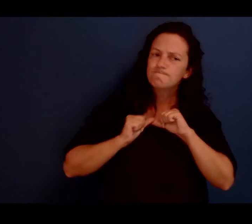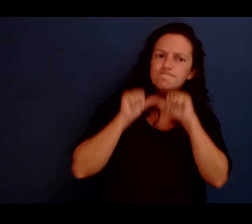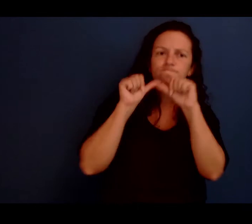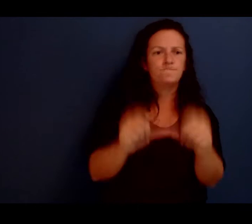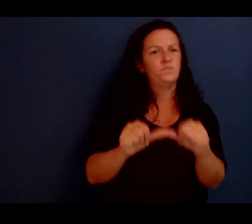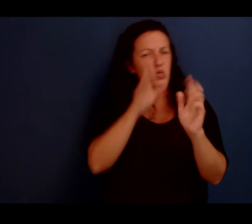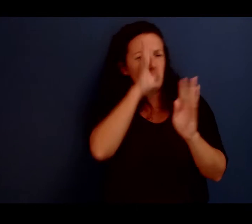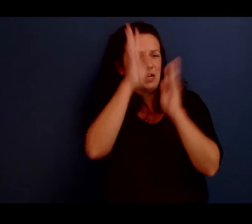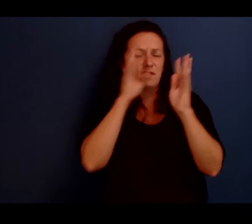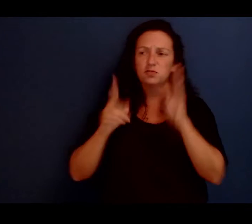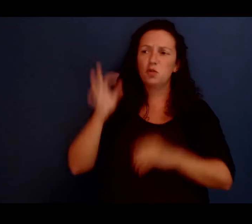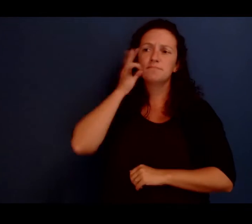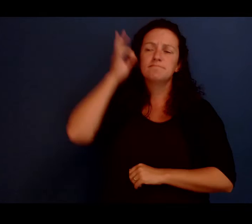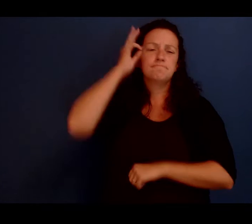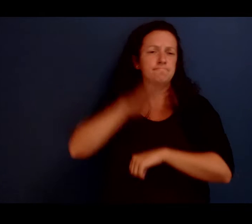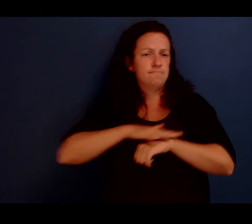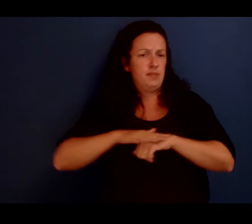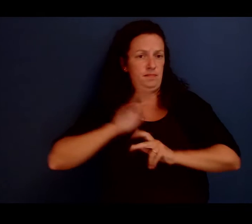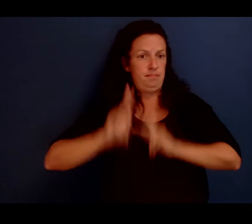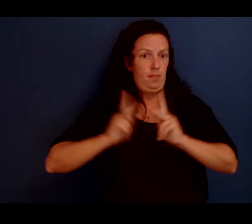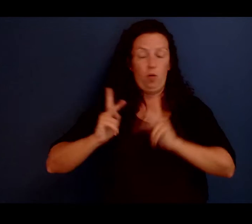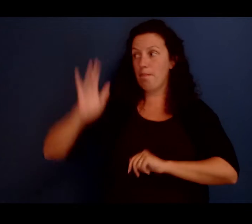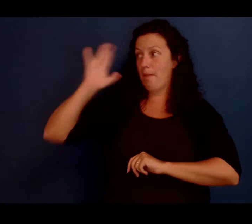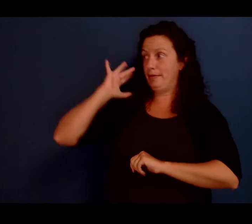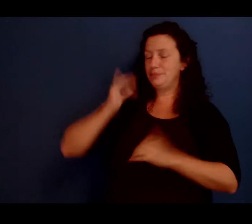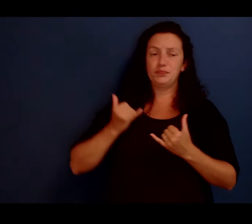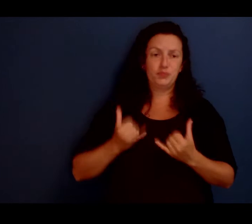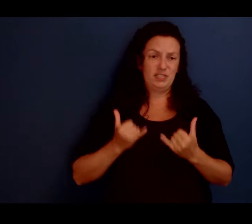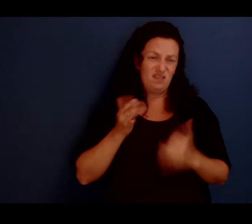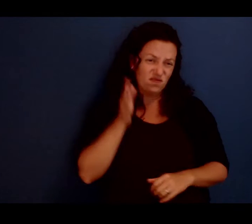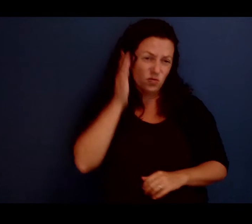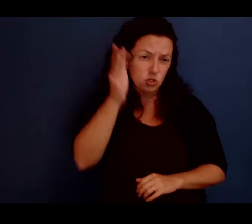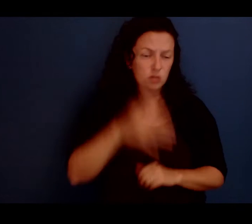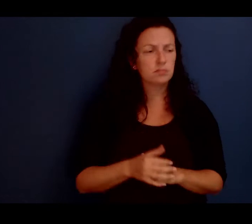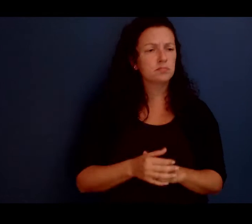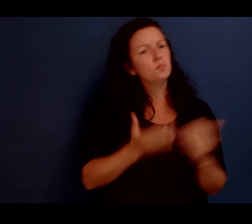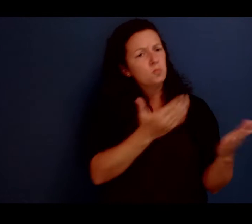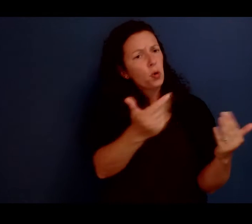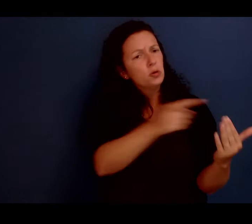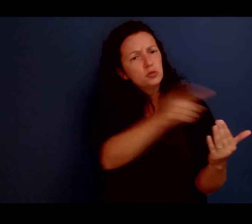of the native people past, present and future. We encourage the participants to consider